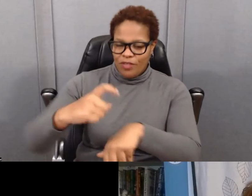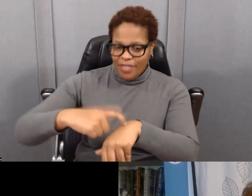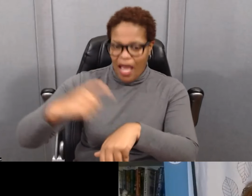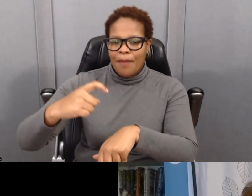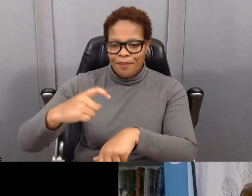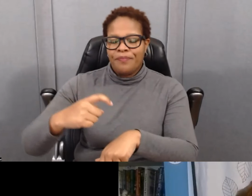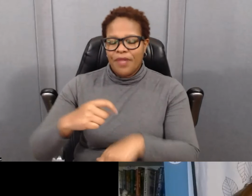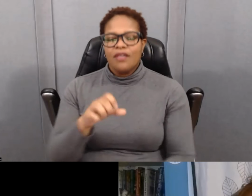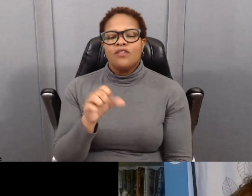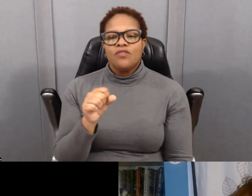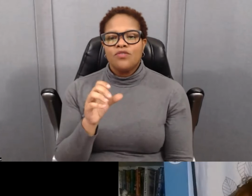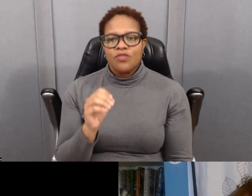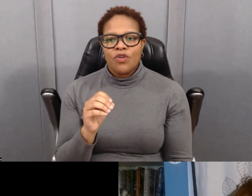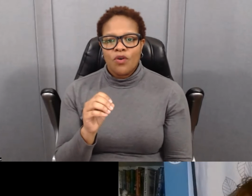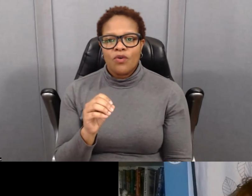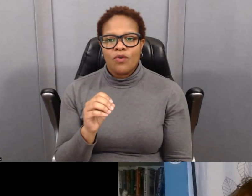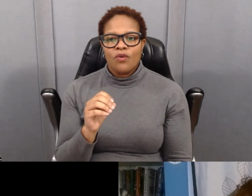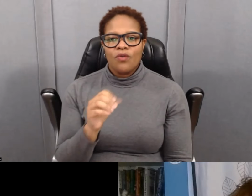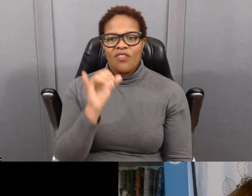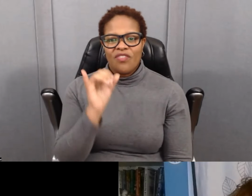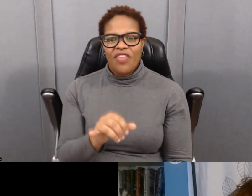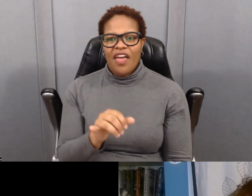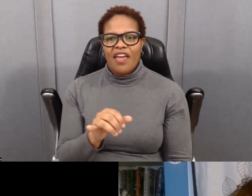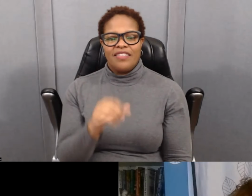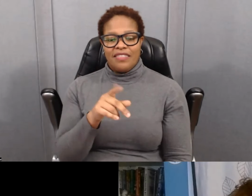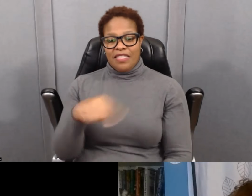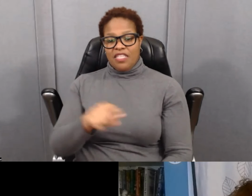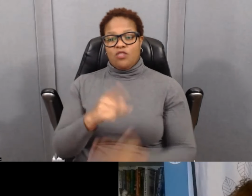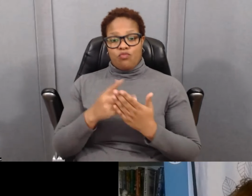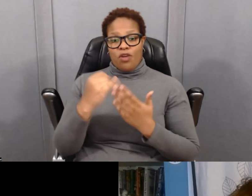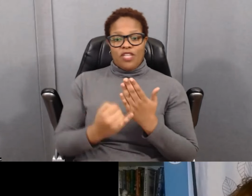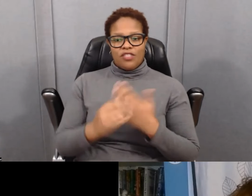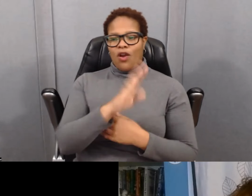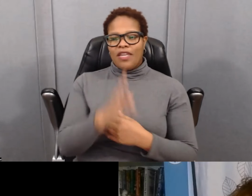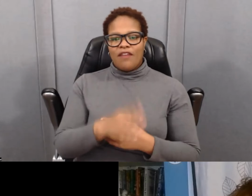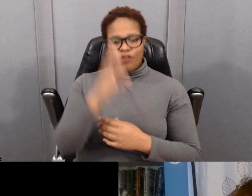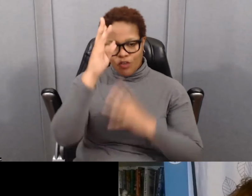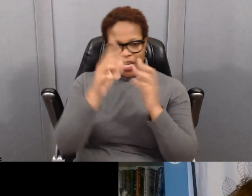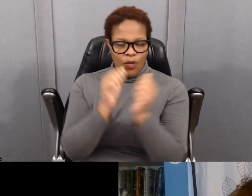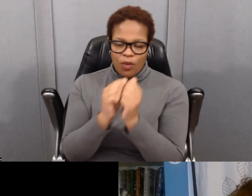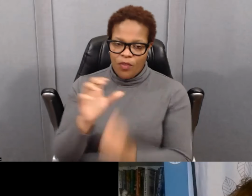And so these projects are never really created with audio description in mind.